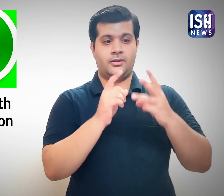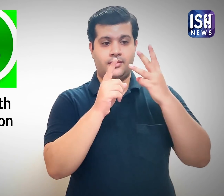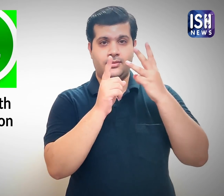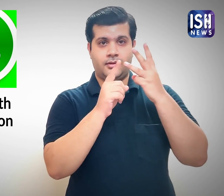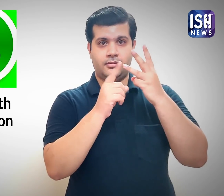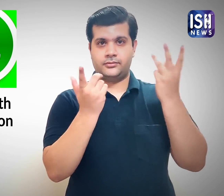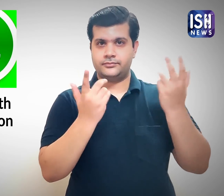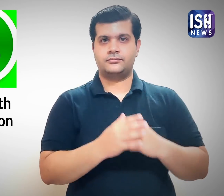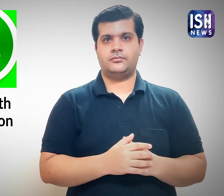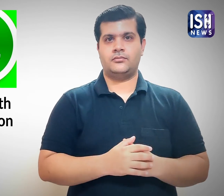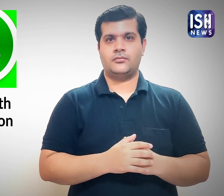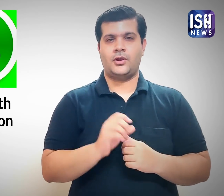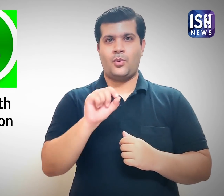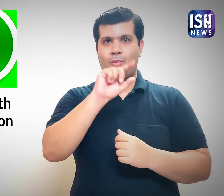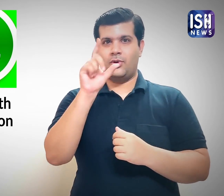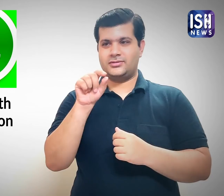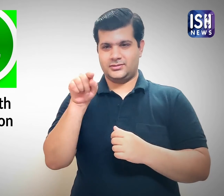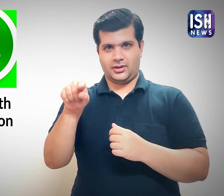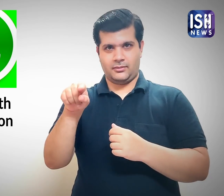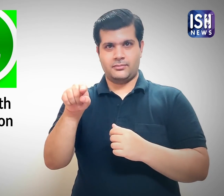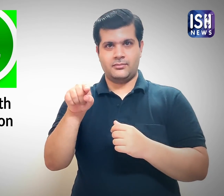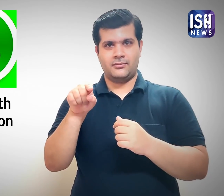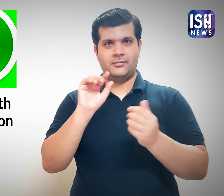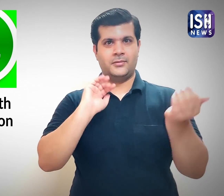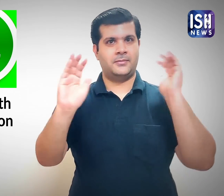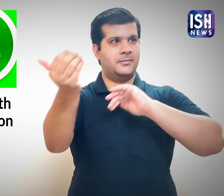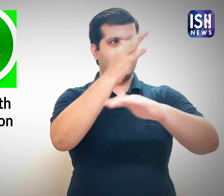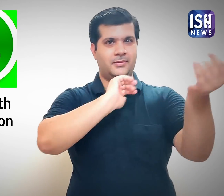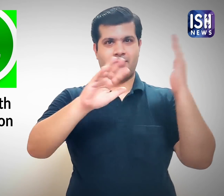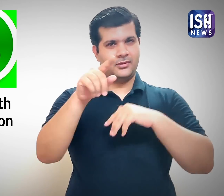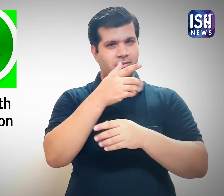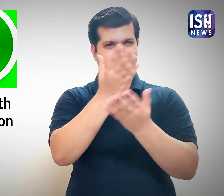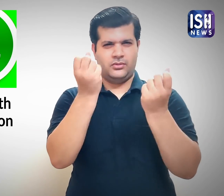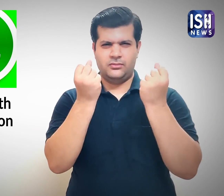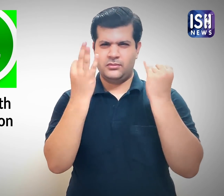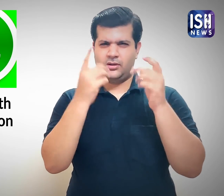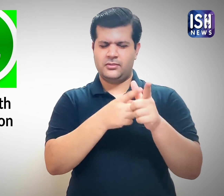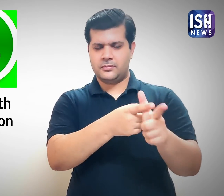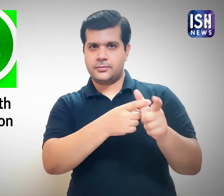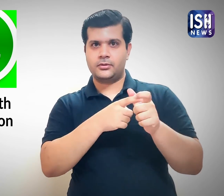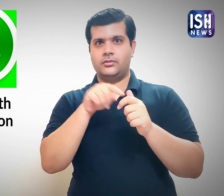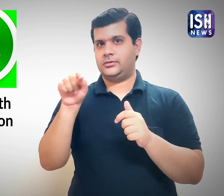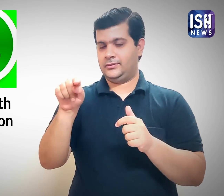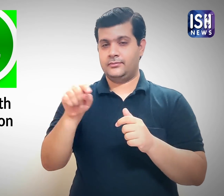3.Messages on WhatsApp are quick to go viral.